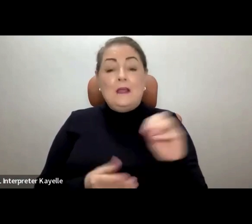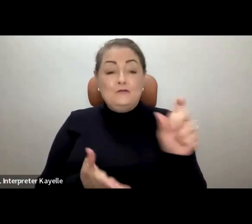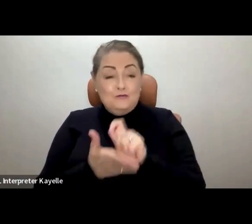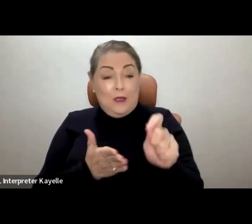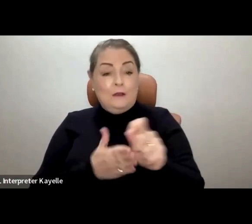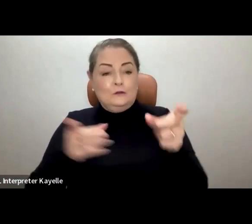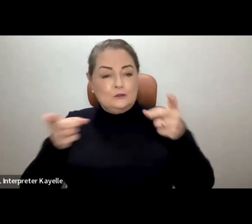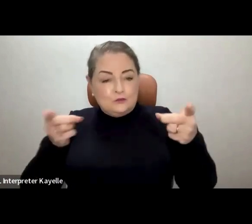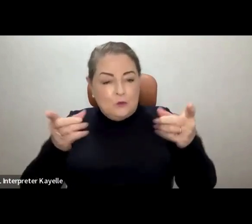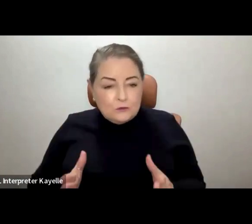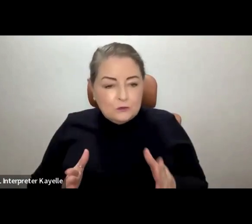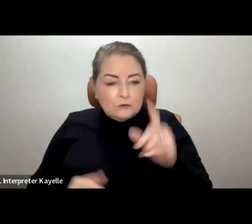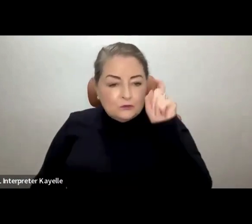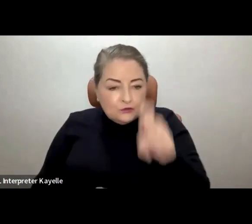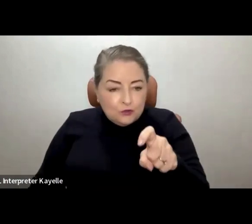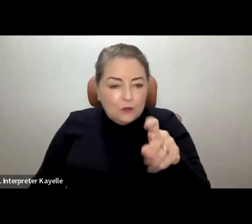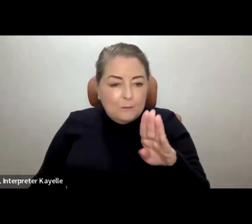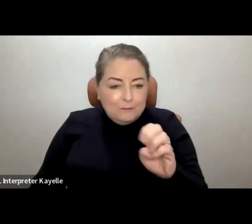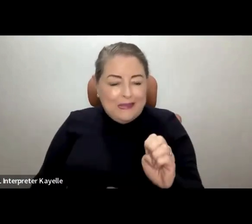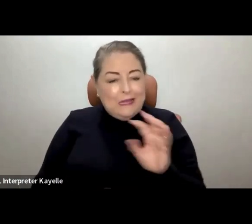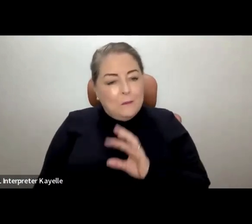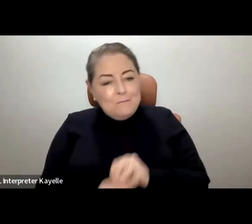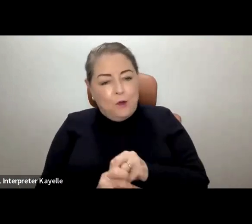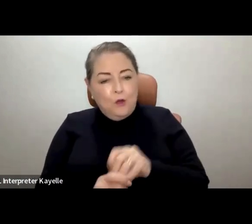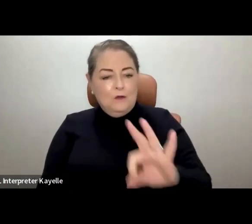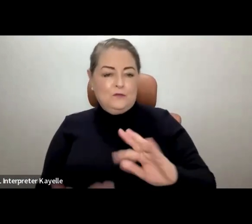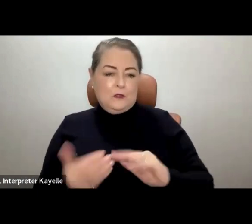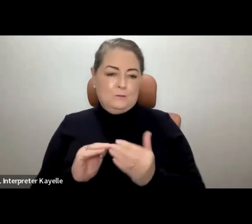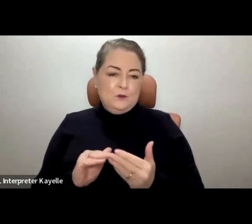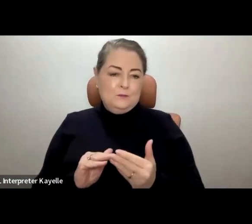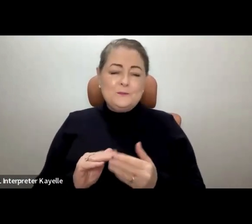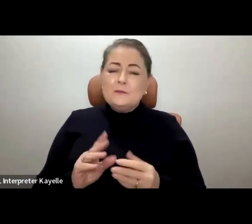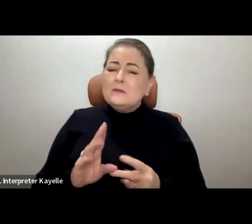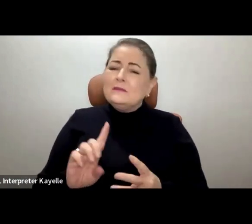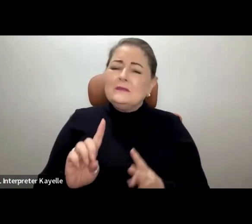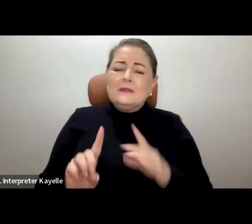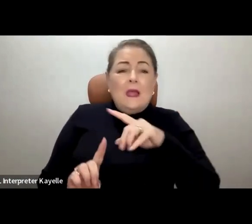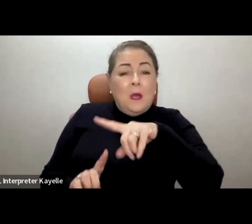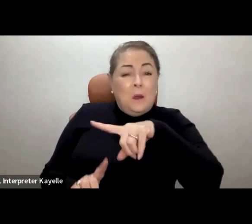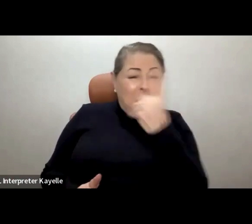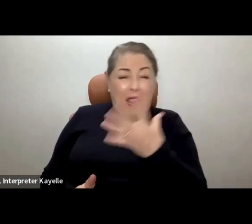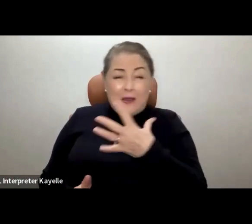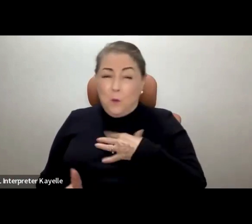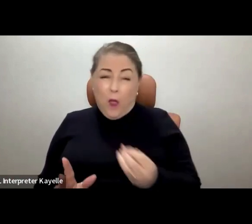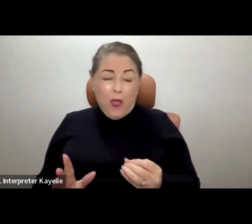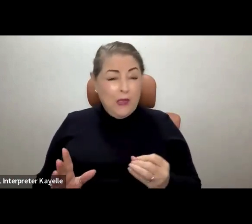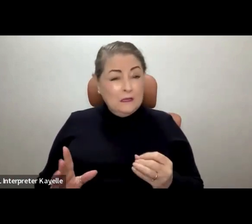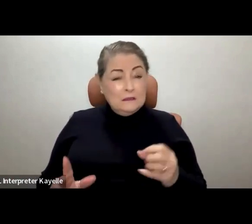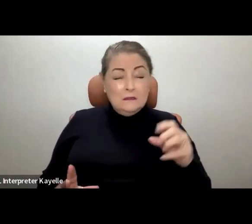should be a part of the community. And it's not it's not black and white, I understand there's a lot of gray in our